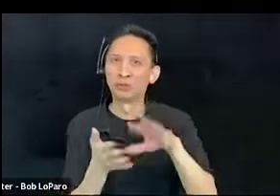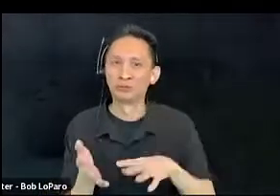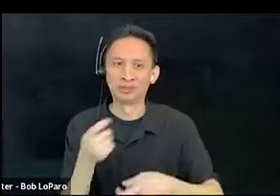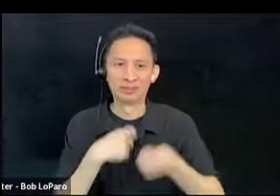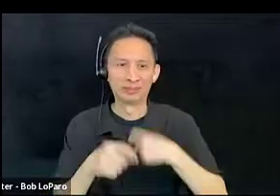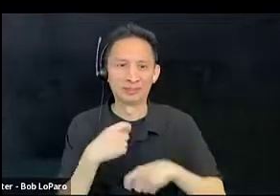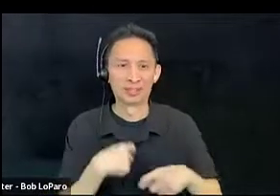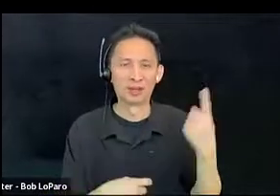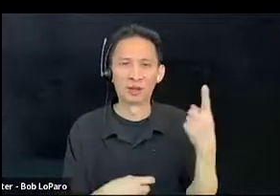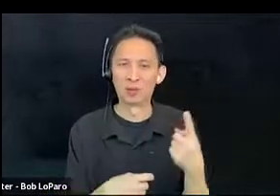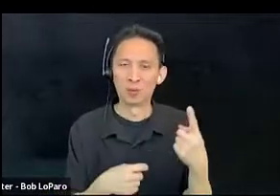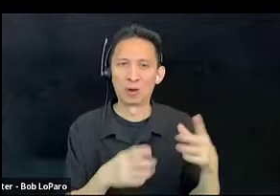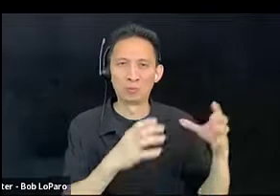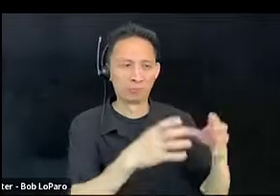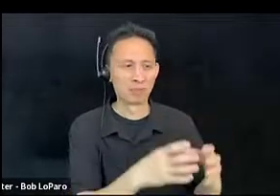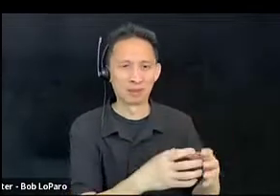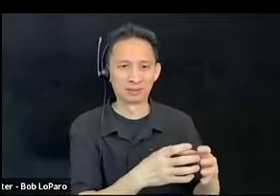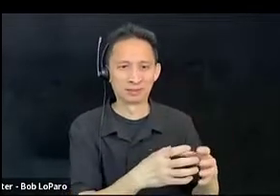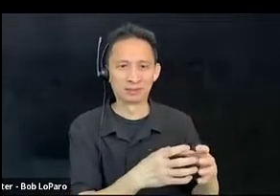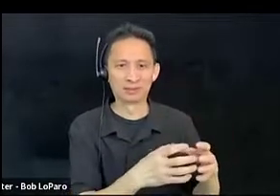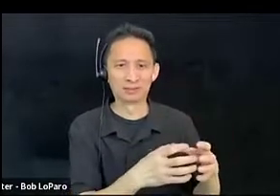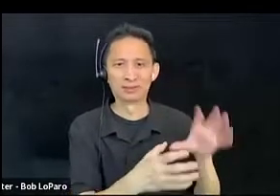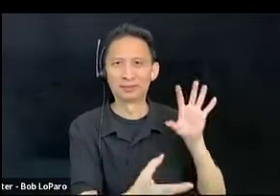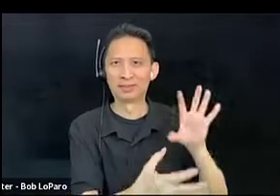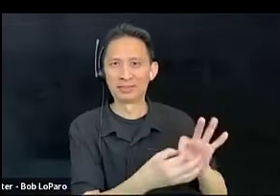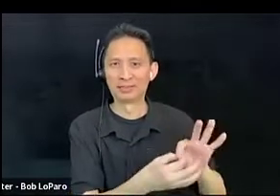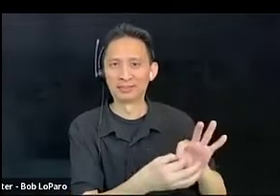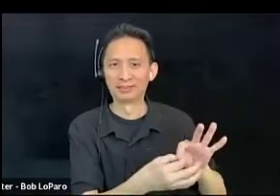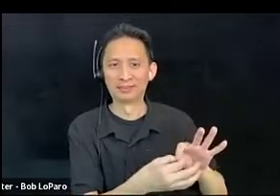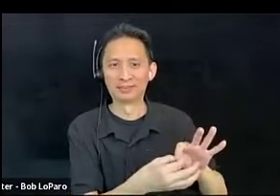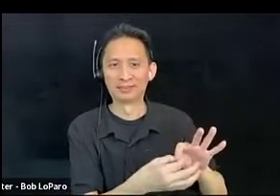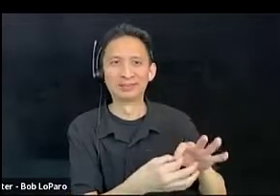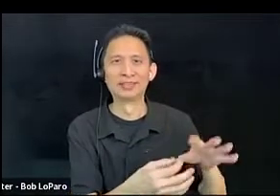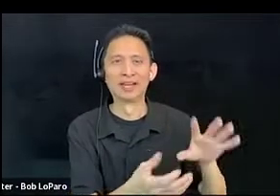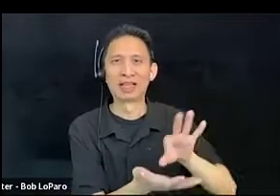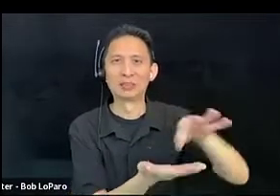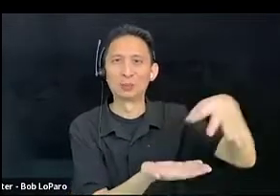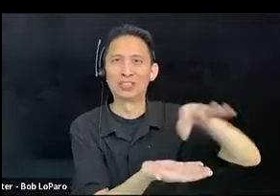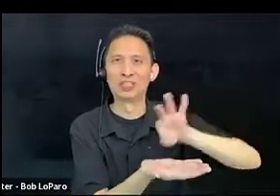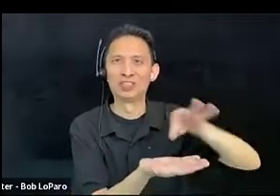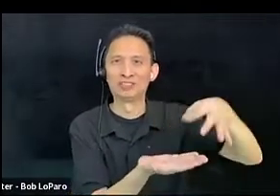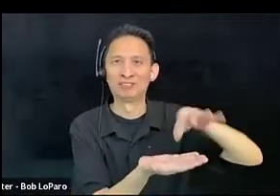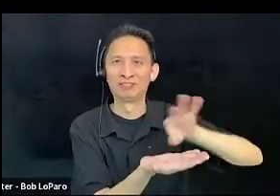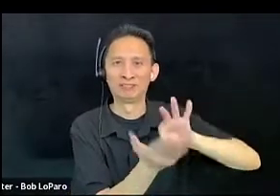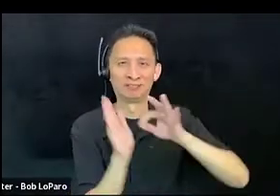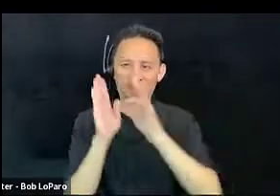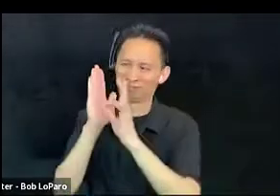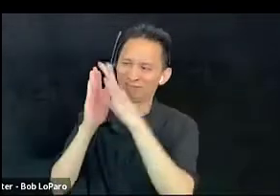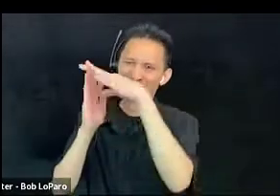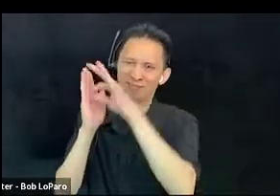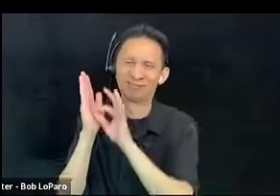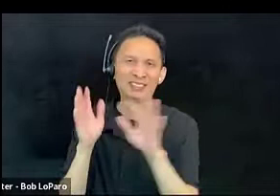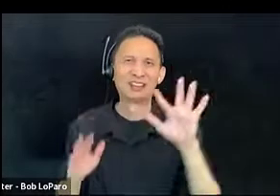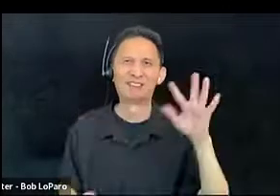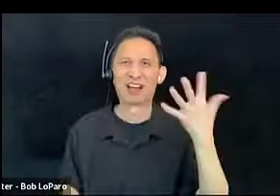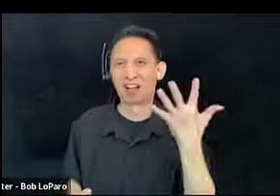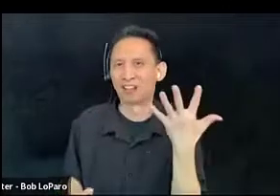just one of those little attached reattachable portable light switches. It's like $5. And when you turn it,